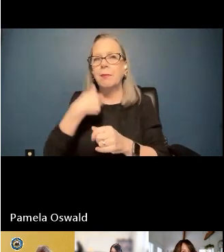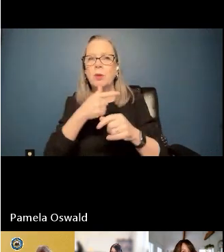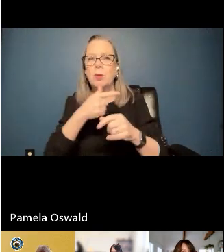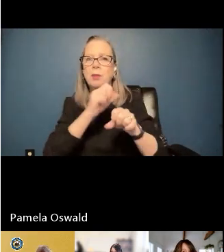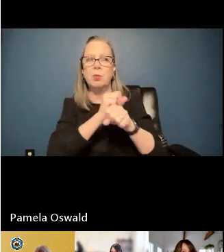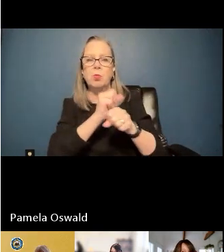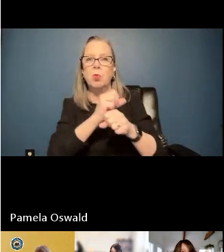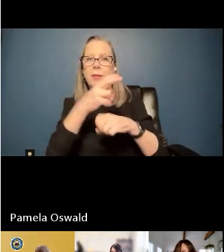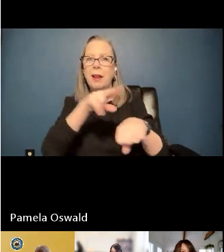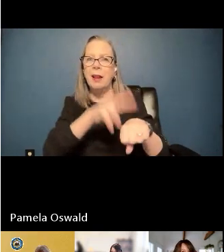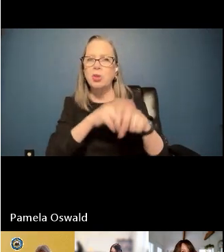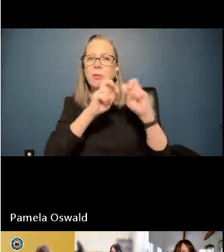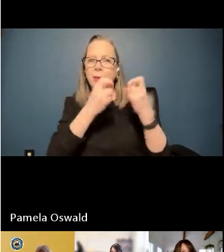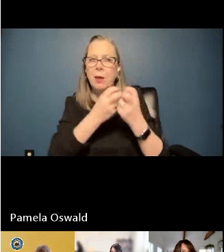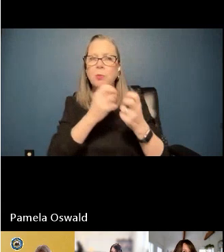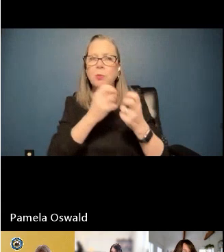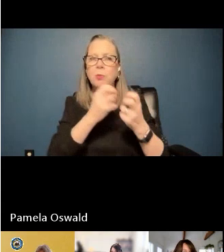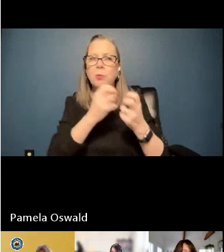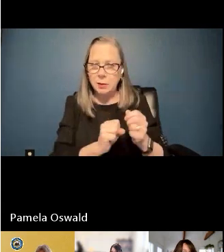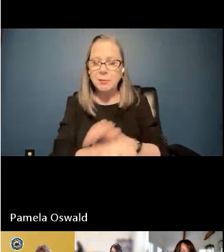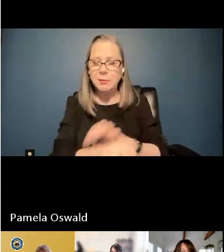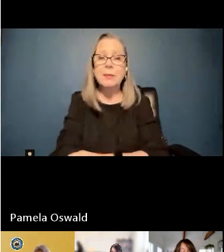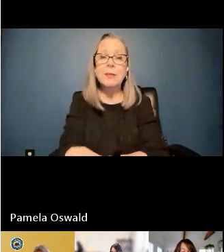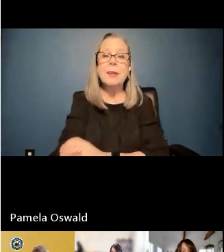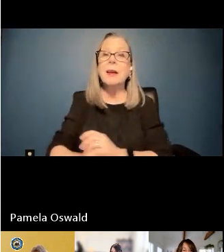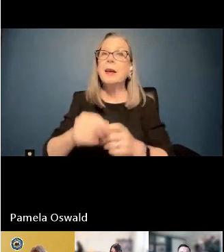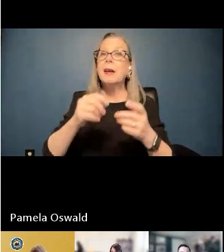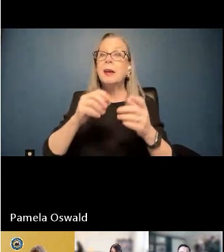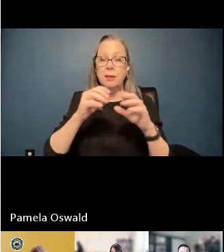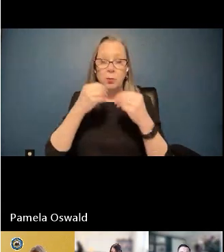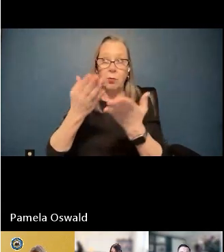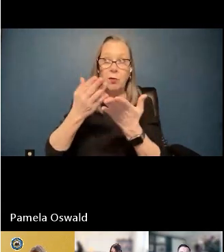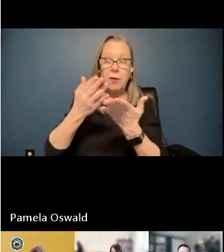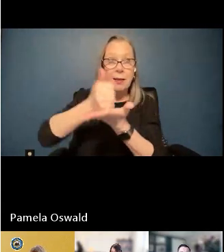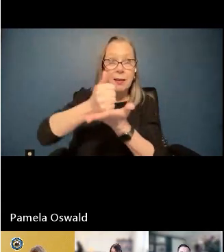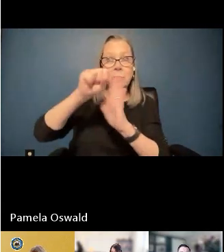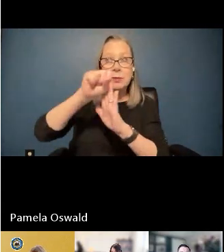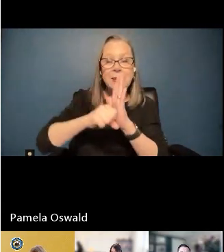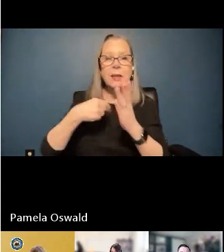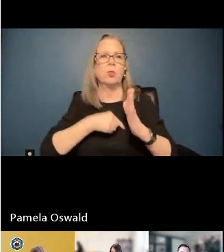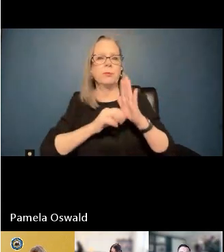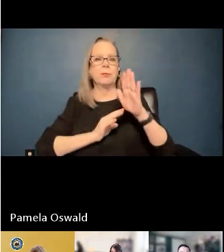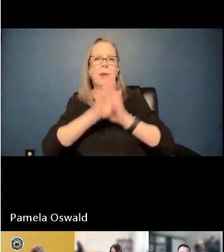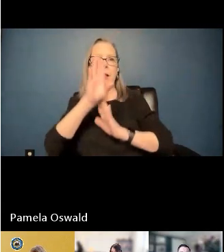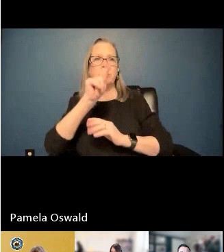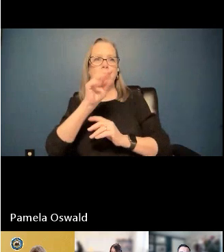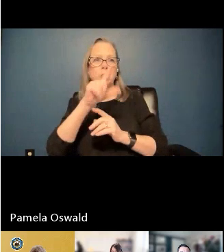in addition to providing technical assistance states, we develop tools and resources to support States and stakeholders,